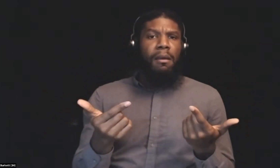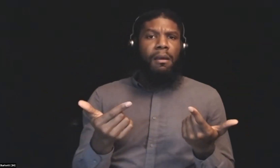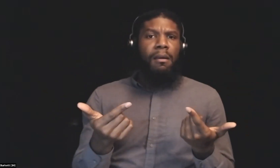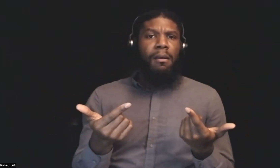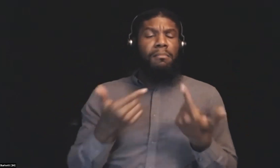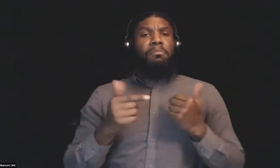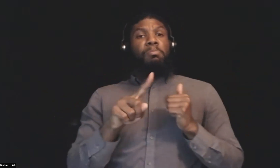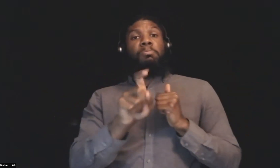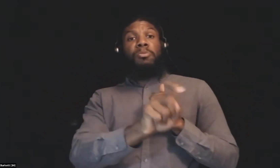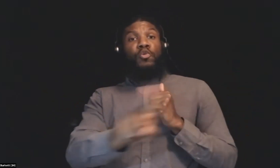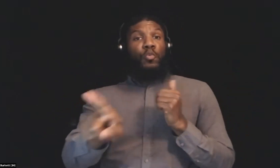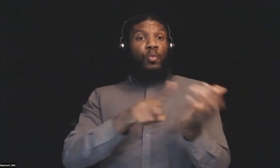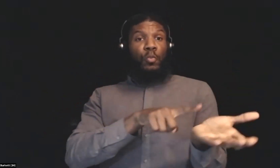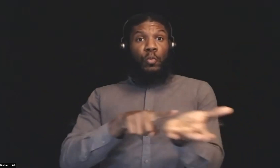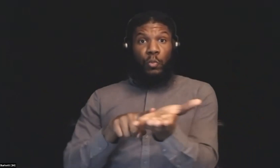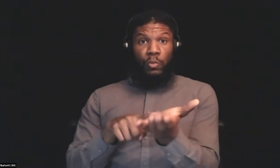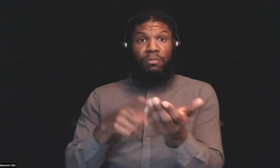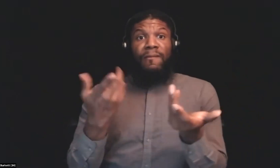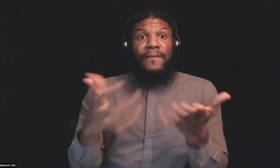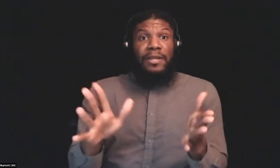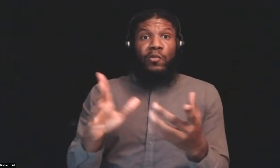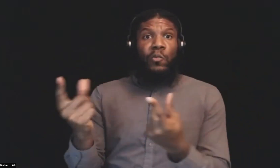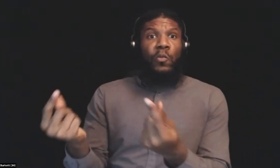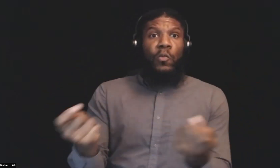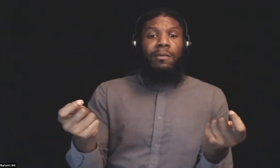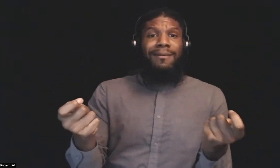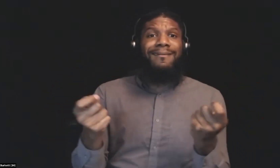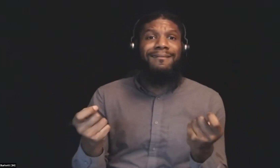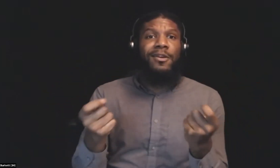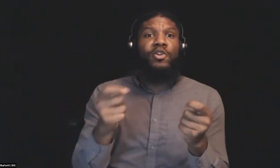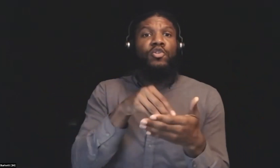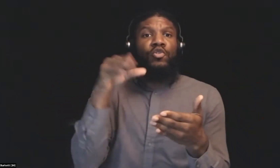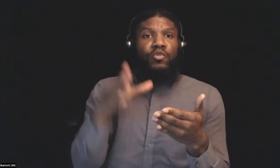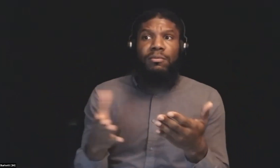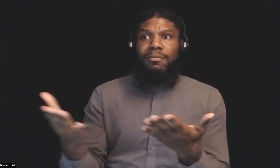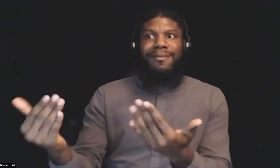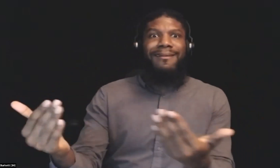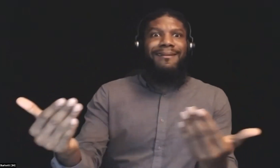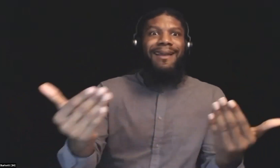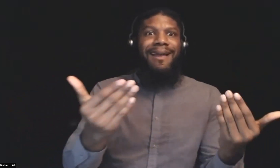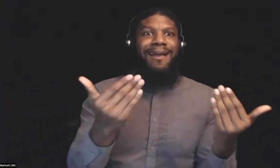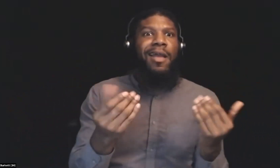ways in which you've recruited students to come or kind of marketed multimodal projects